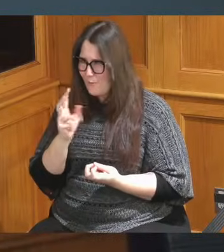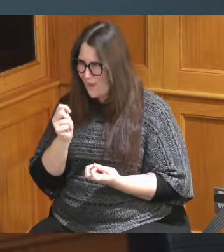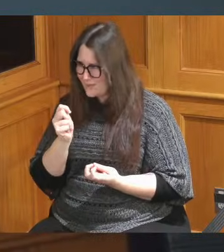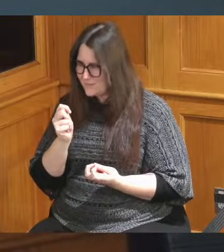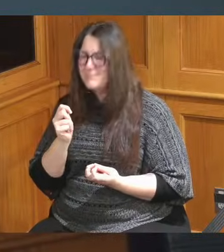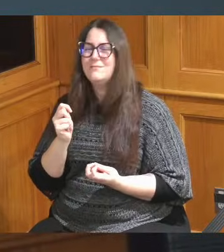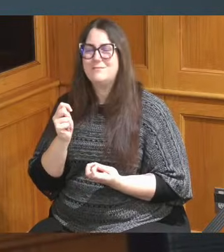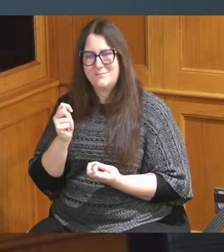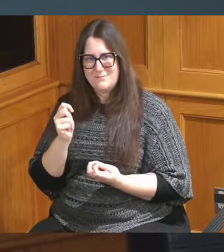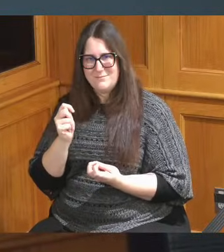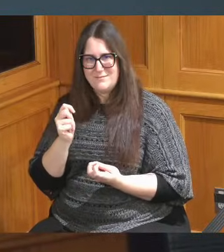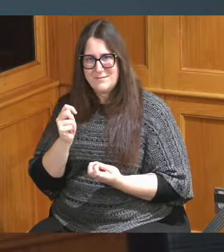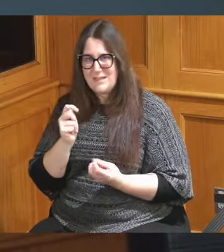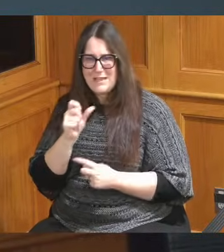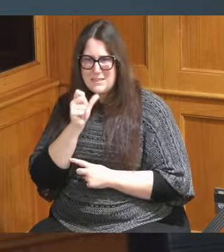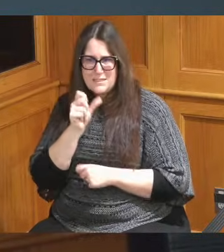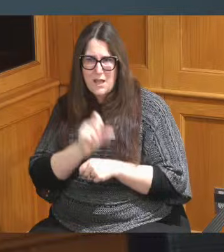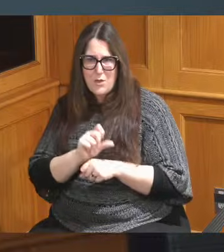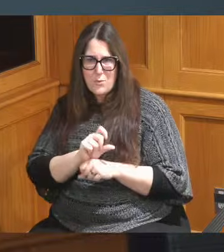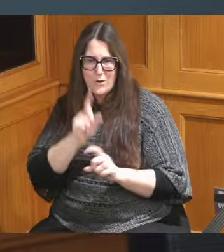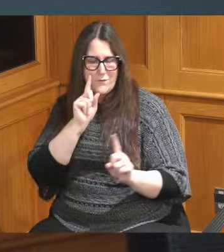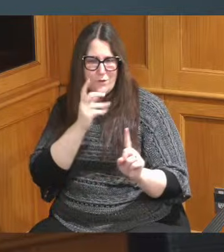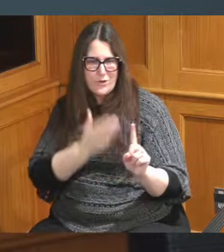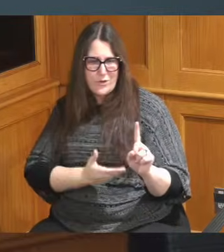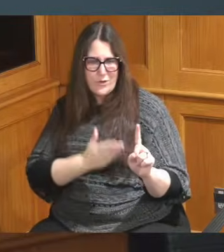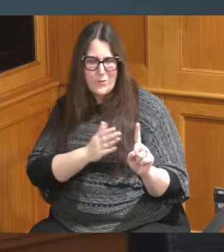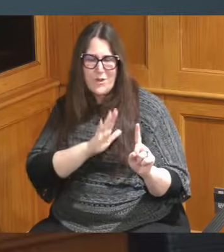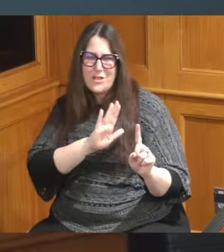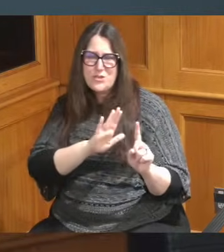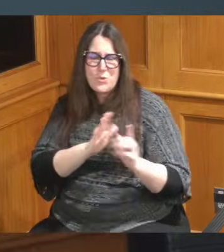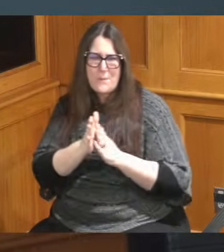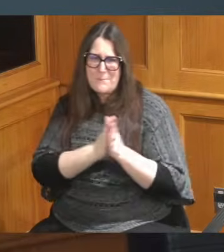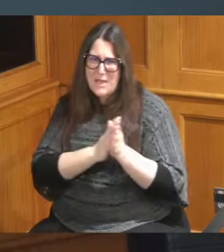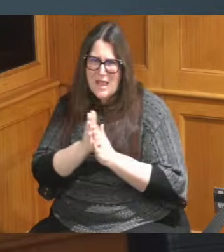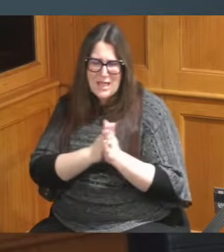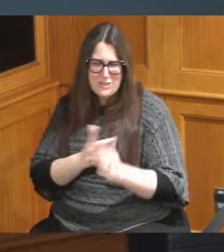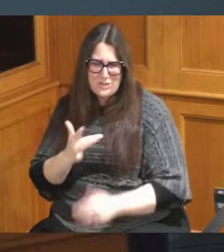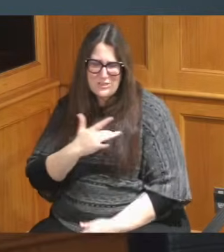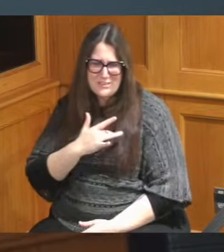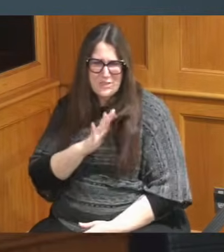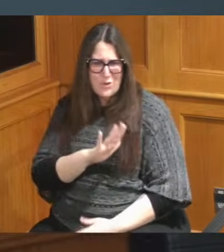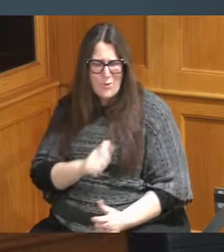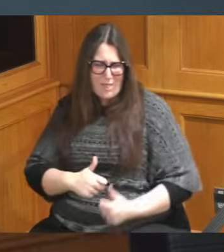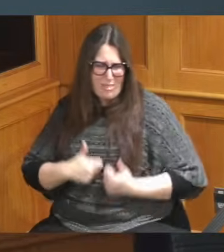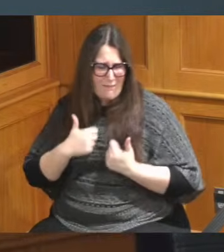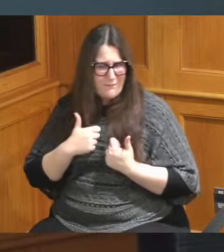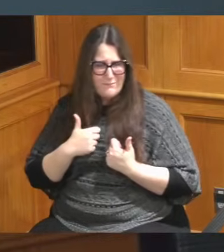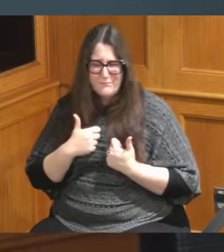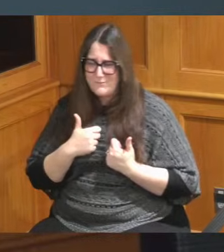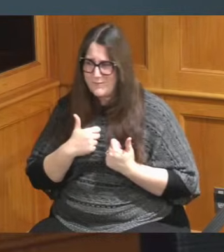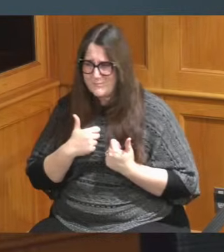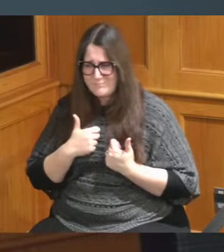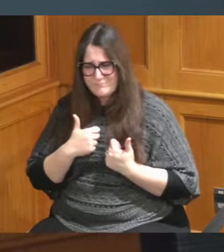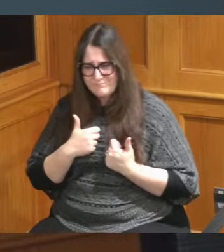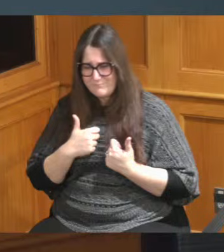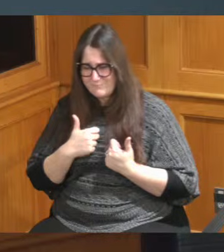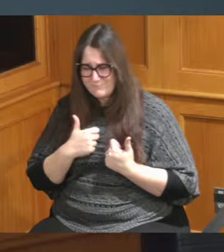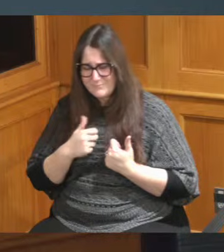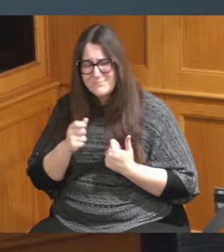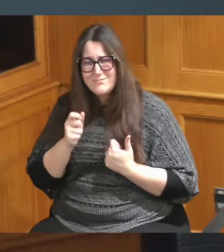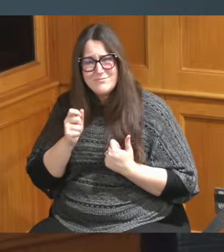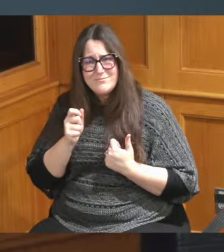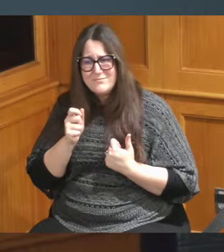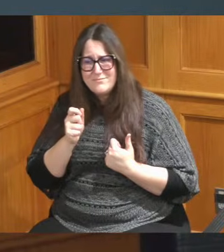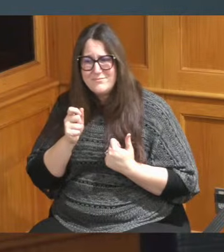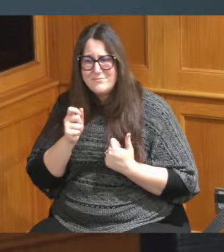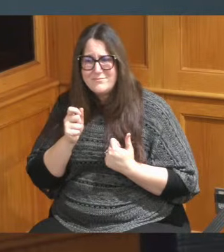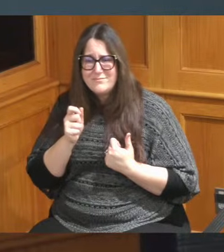it's not work for Trina. It's her passion. It's her life. Um, if I had to have someone to advocate